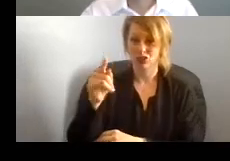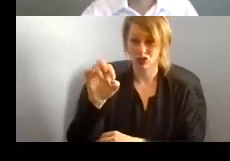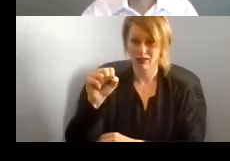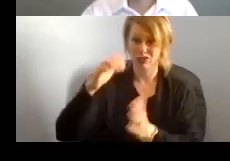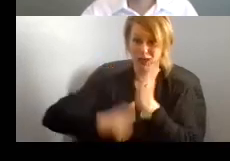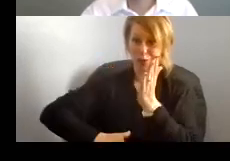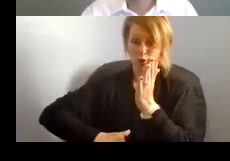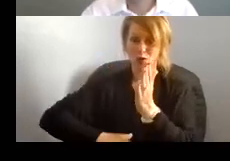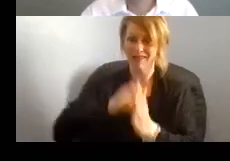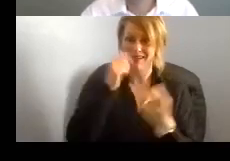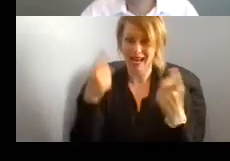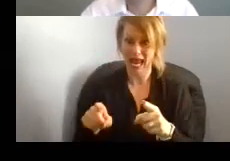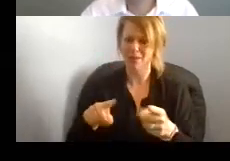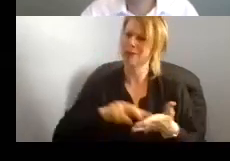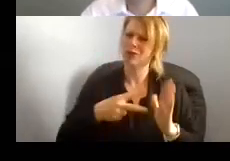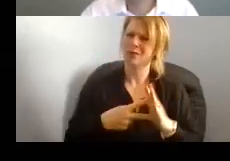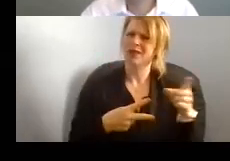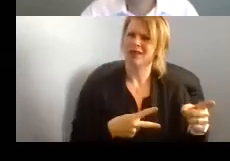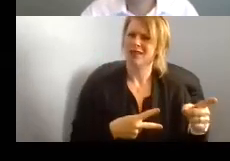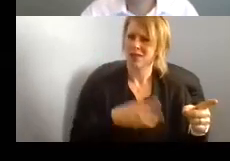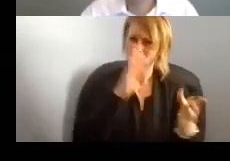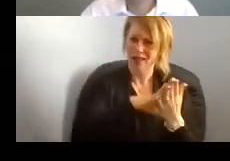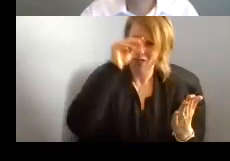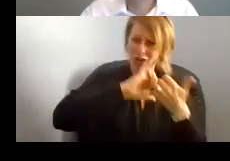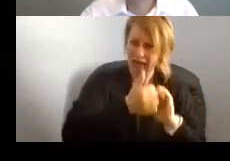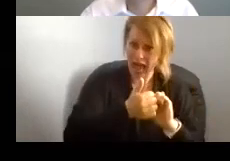So I guess the question there is about, should you try and remove triggers.